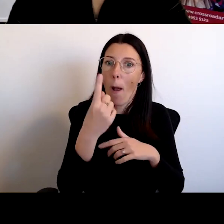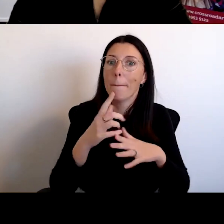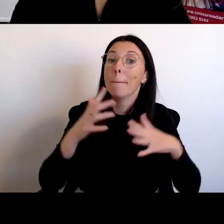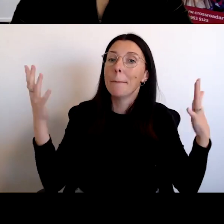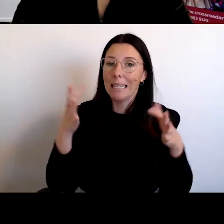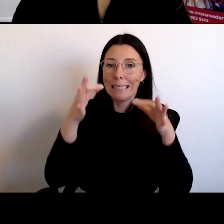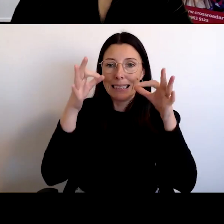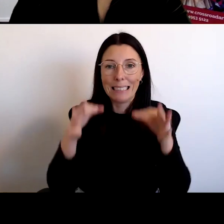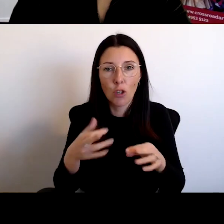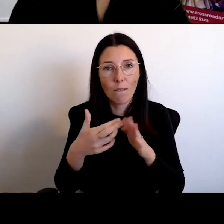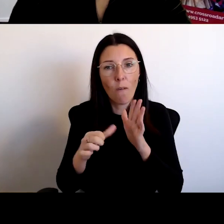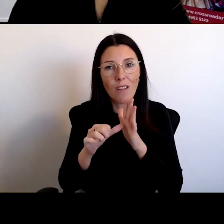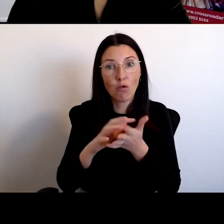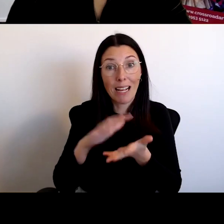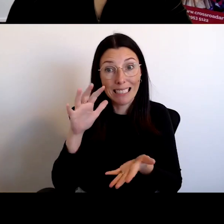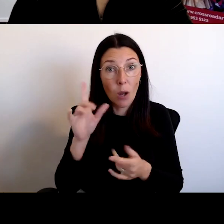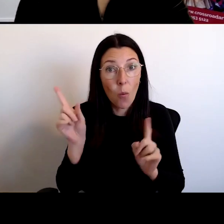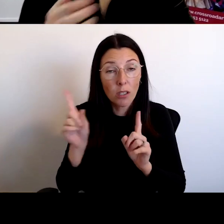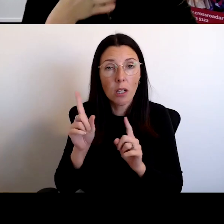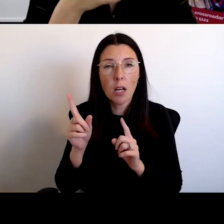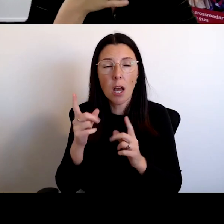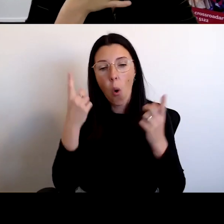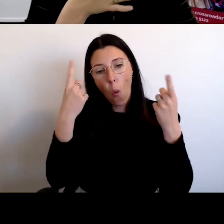and that is defining exactly what you are fundraising for and how much you need.